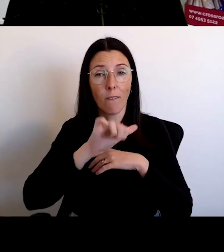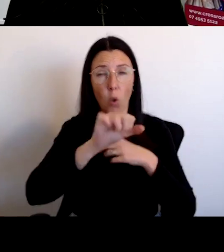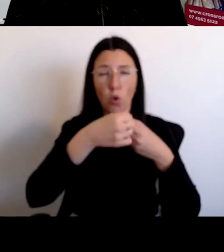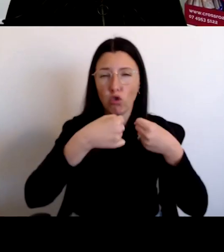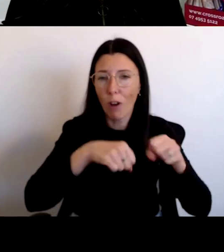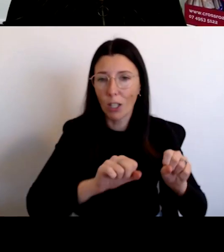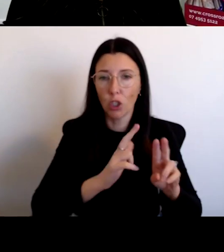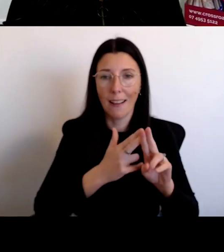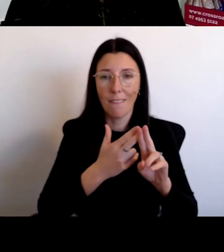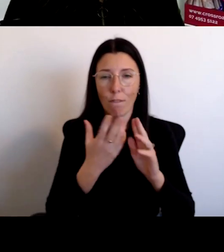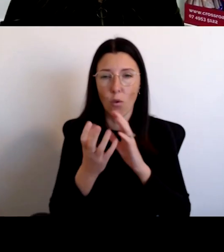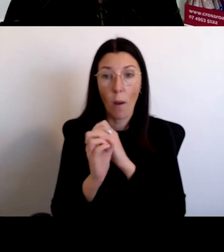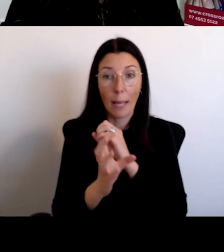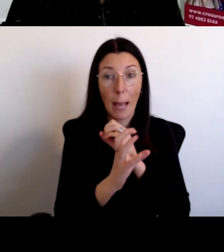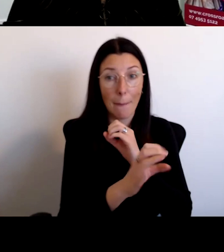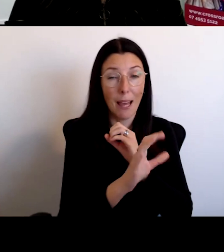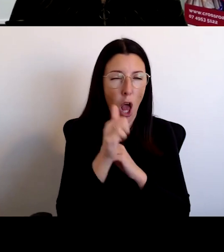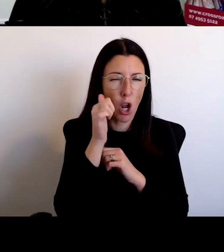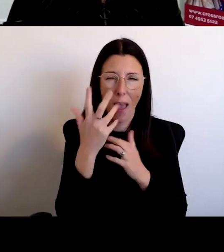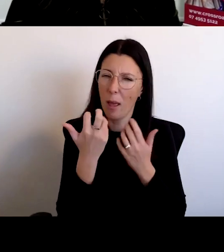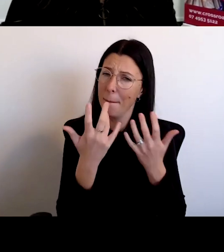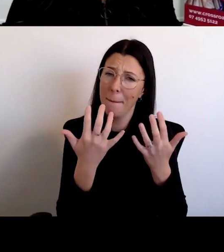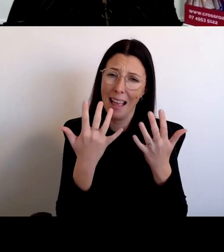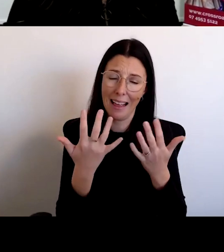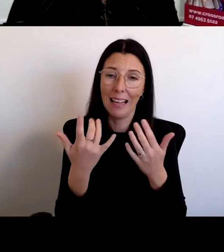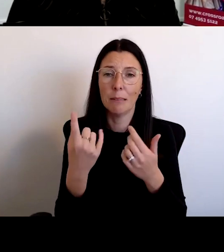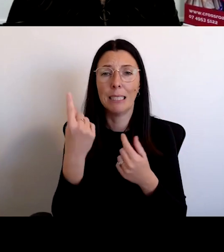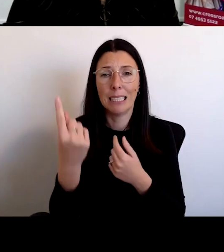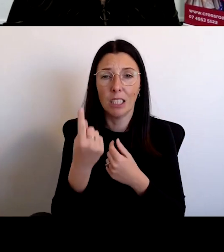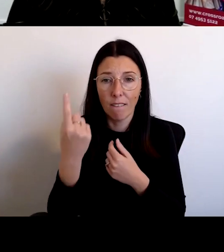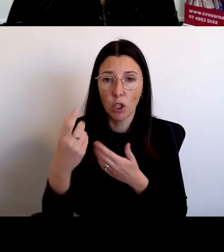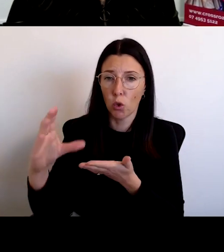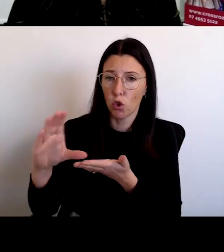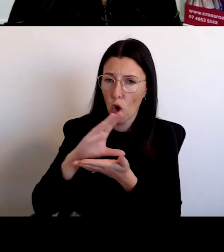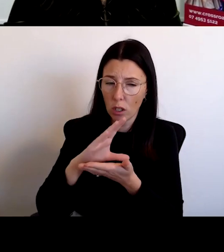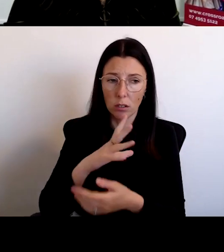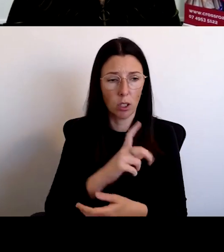are many approaches, individual donors, trusts, foundations, business partnerships. How did you